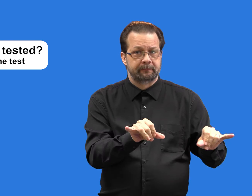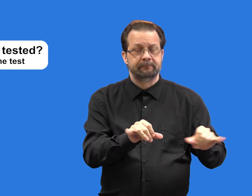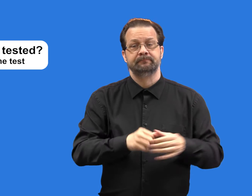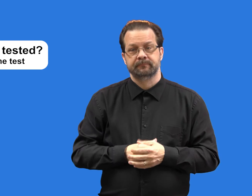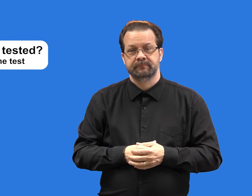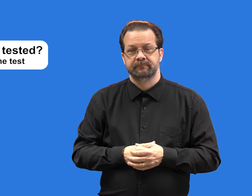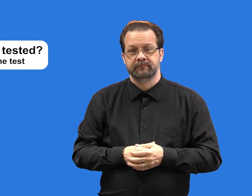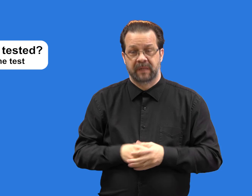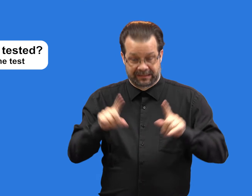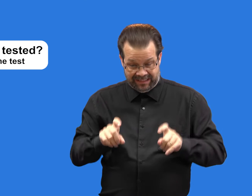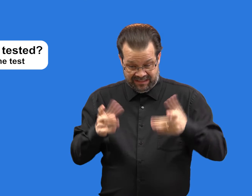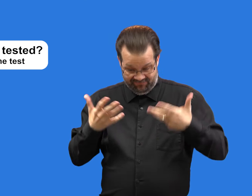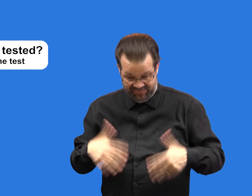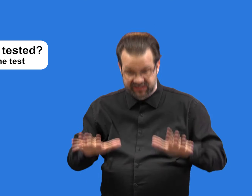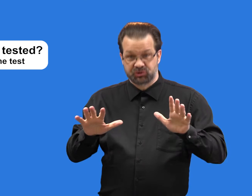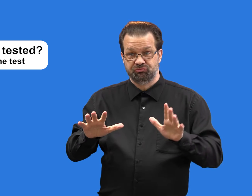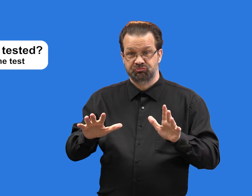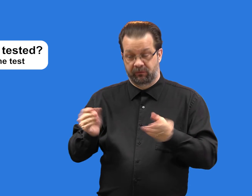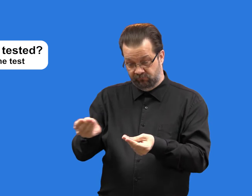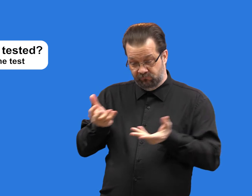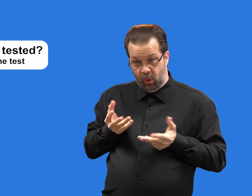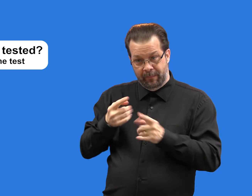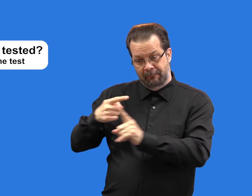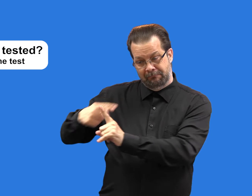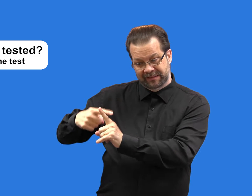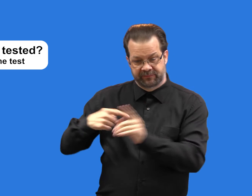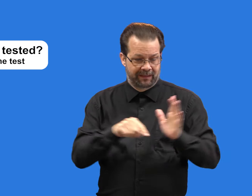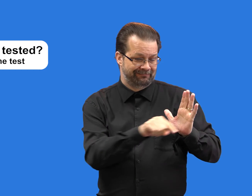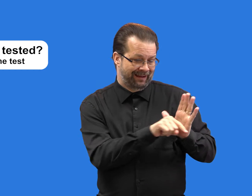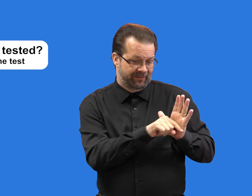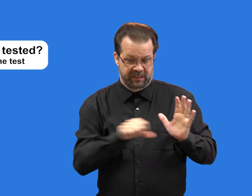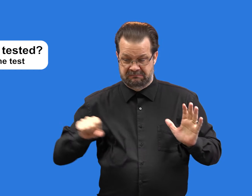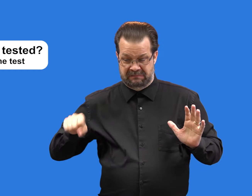After taking the test, you’ll get your results in 15 to 30 minutes.